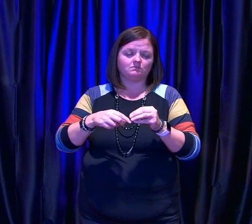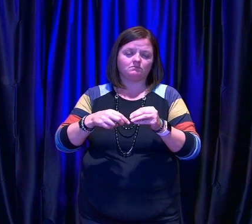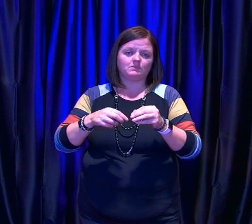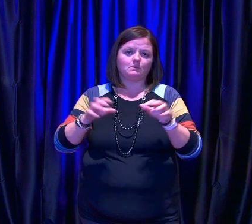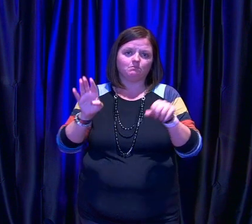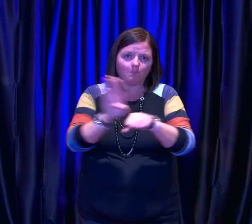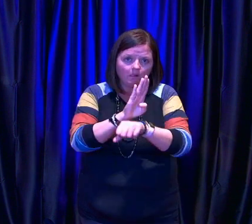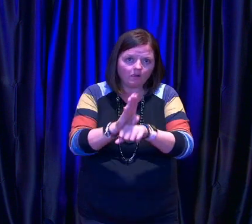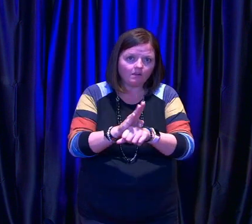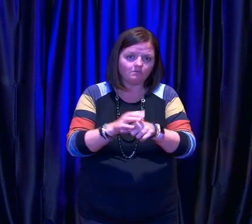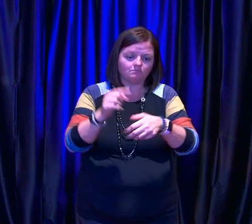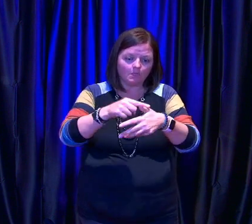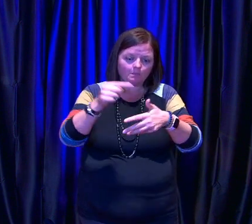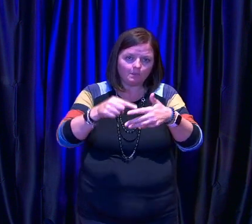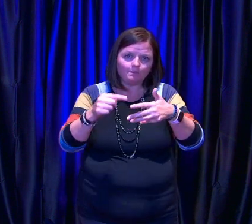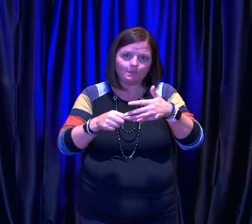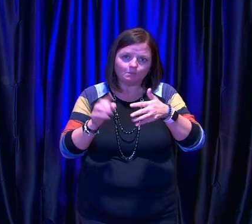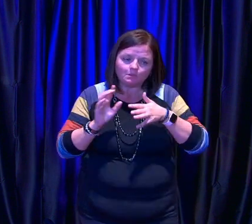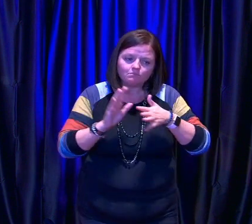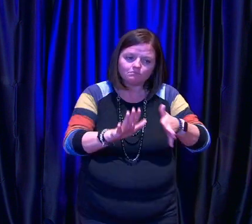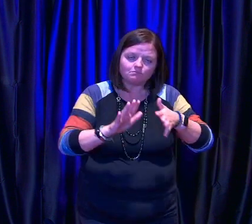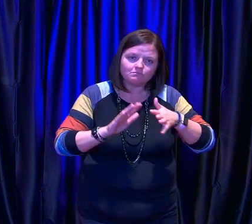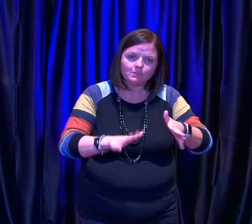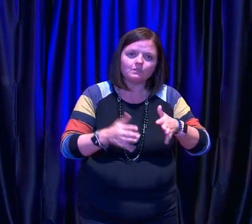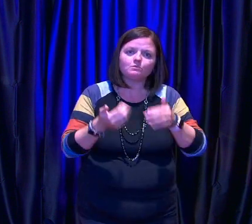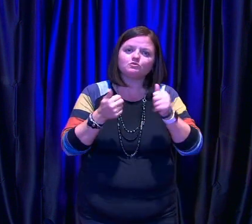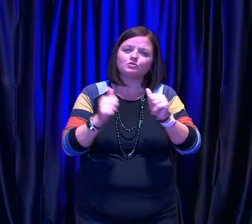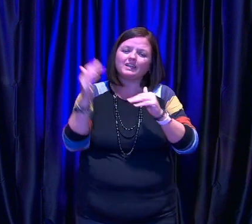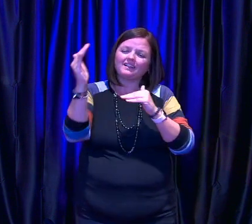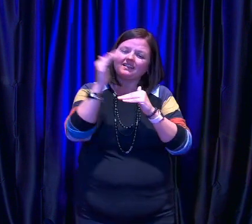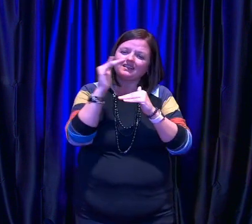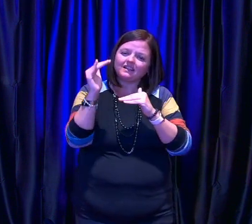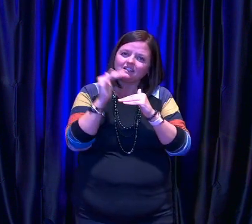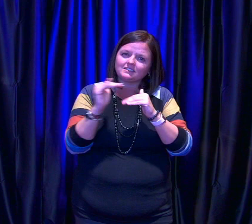going to try to begin to to lessen the busyness